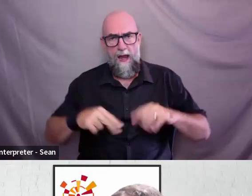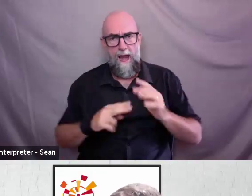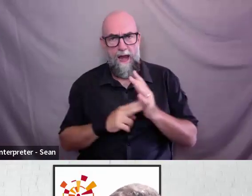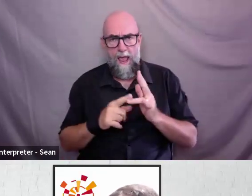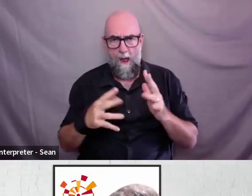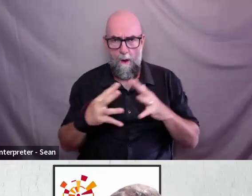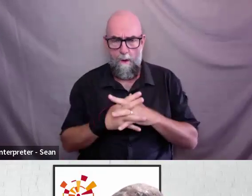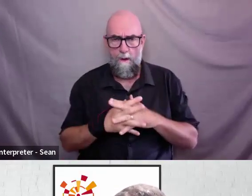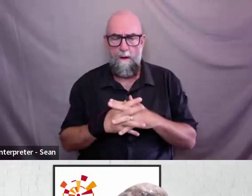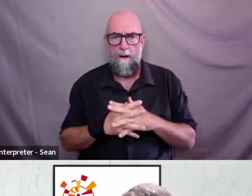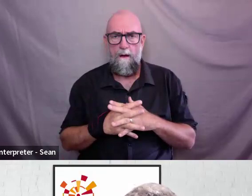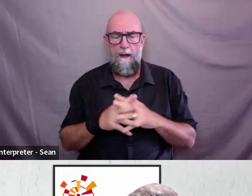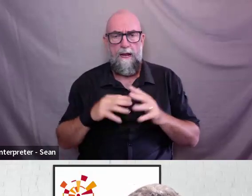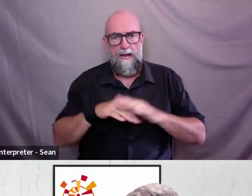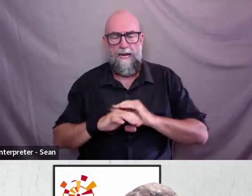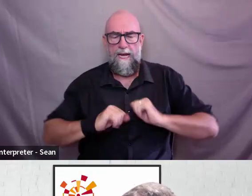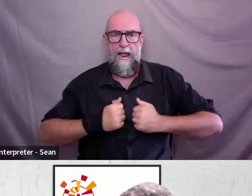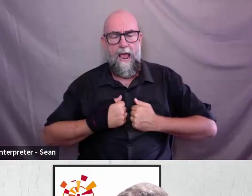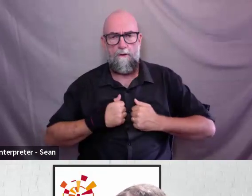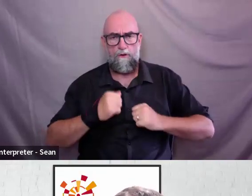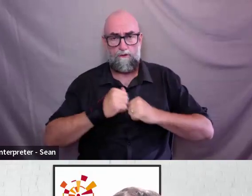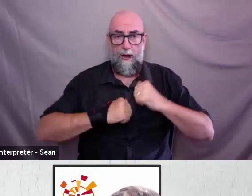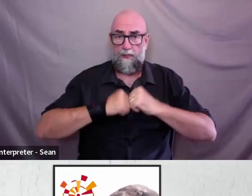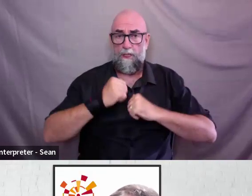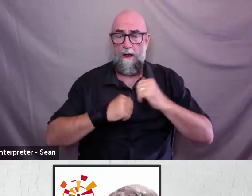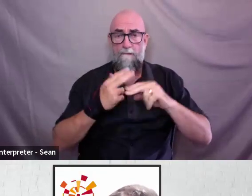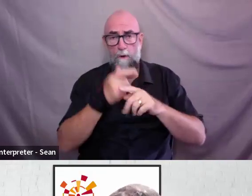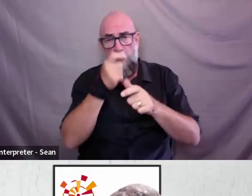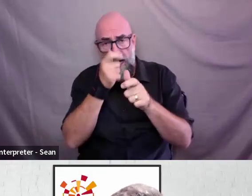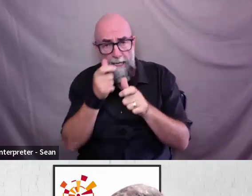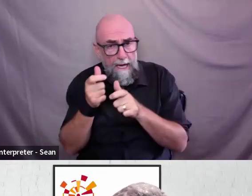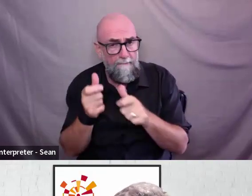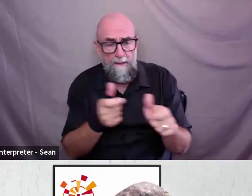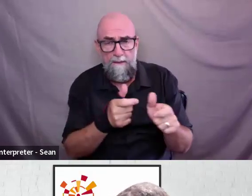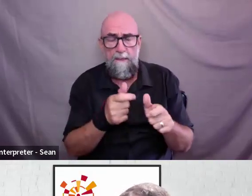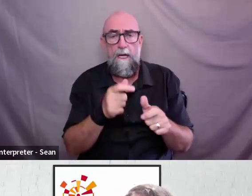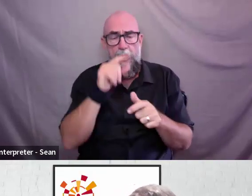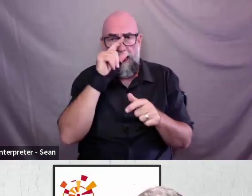Justice. A lot of what you have spoken about so I want to unpack some of those